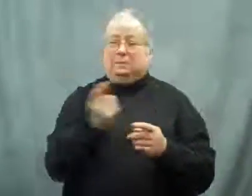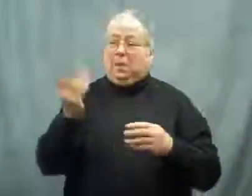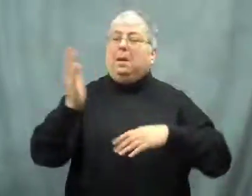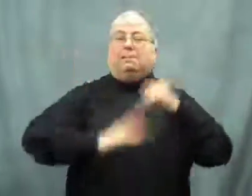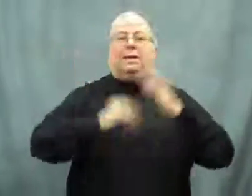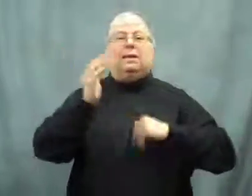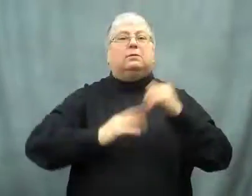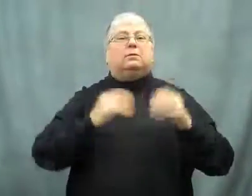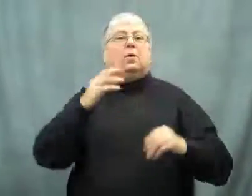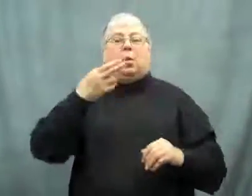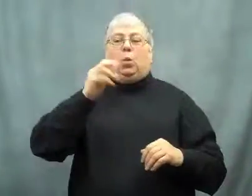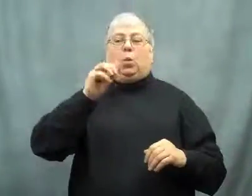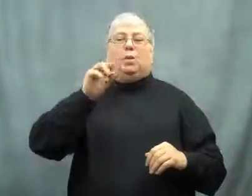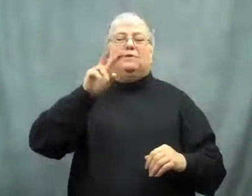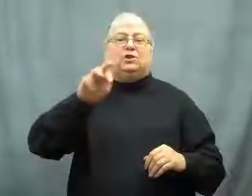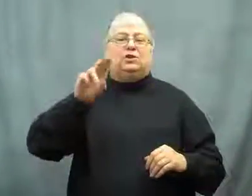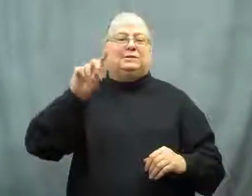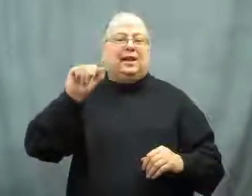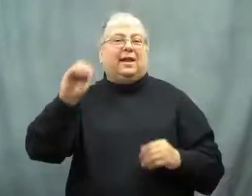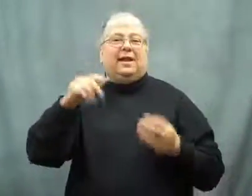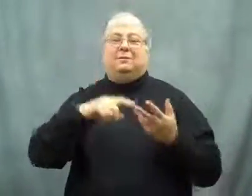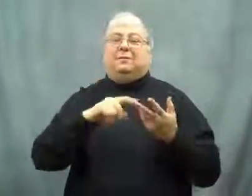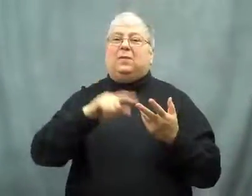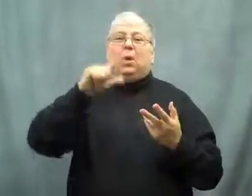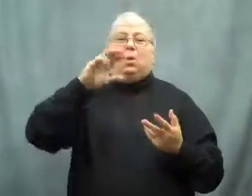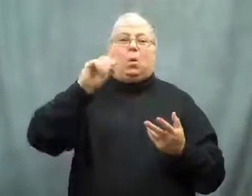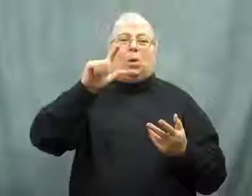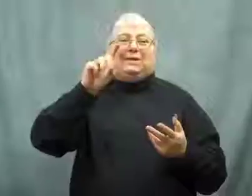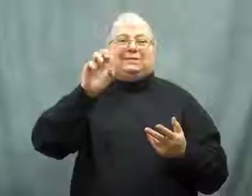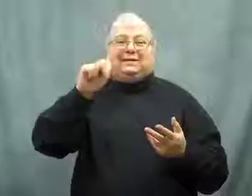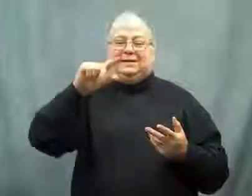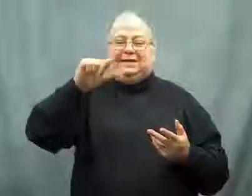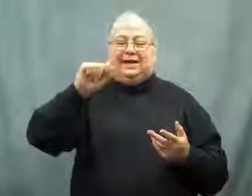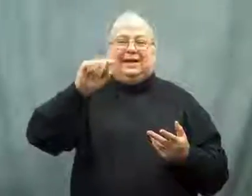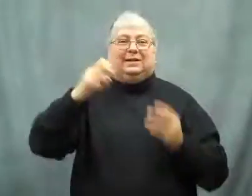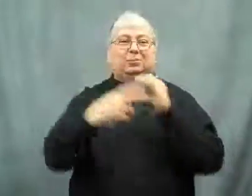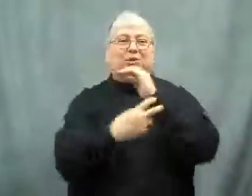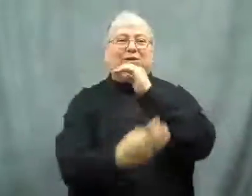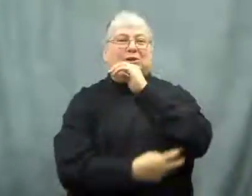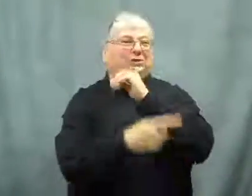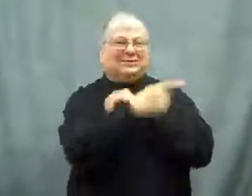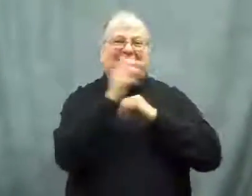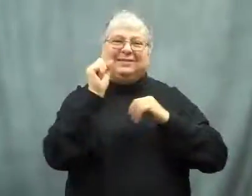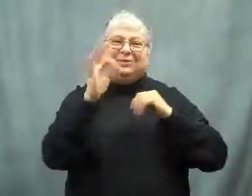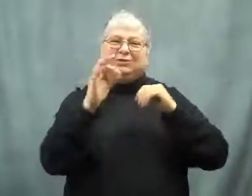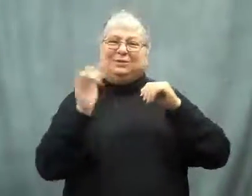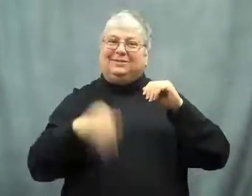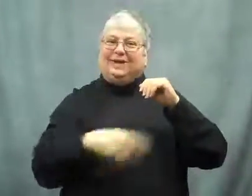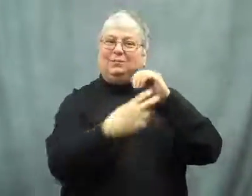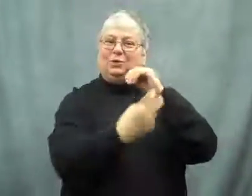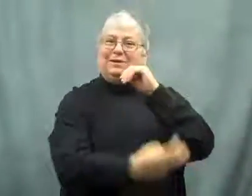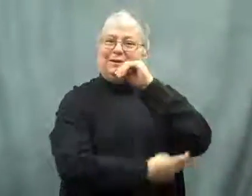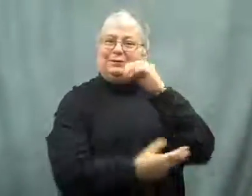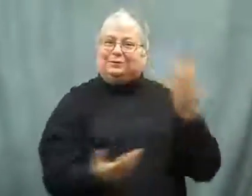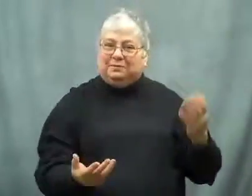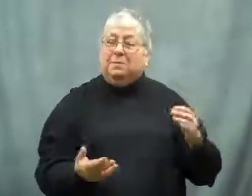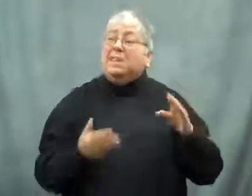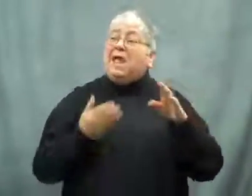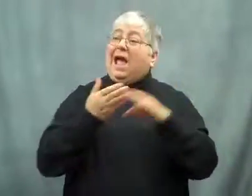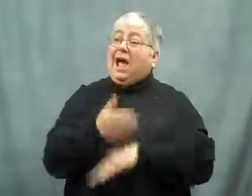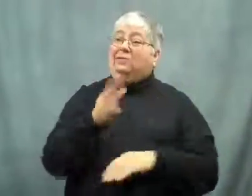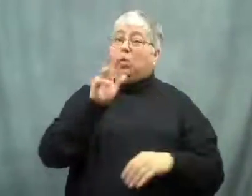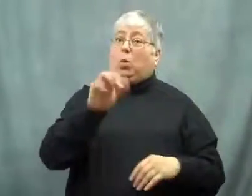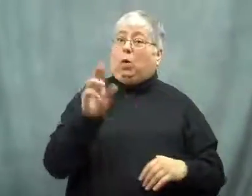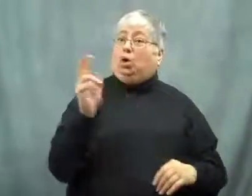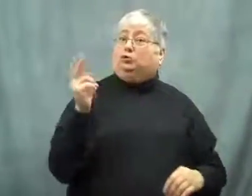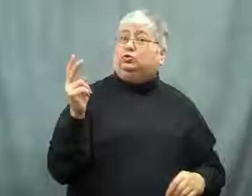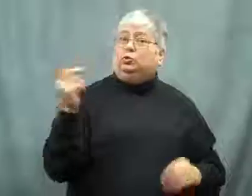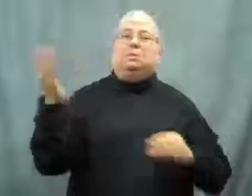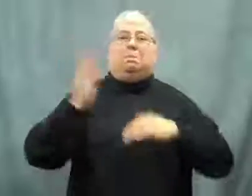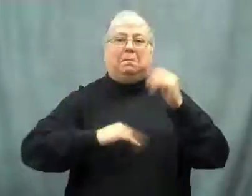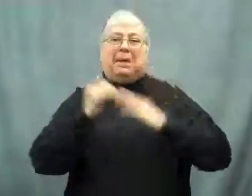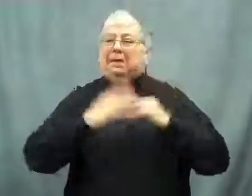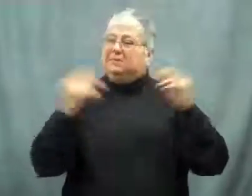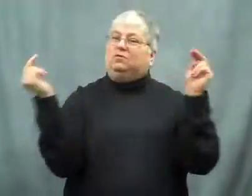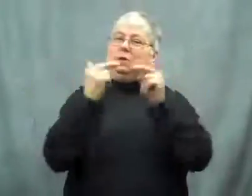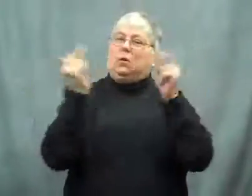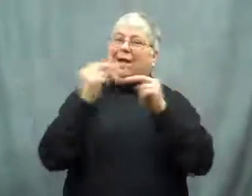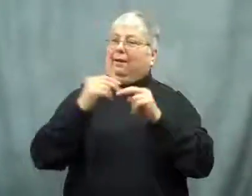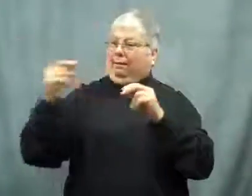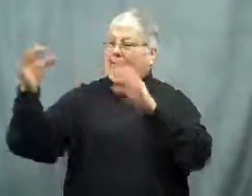During that time, Hoover Dam and the Golden Gate Bridge were built.